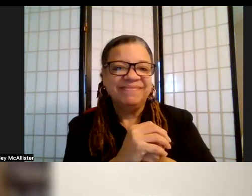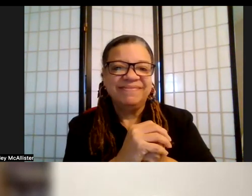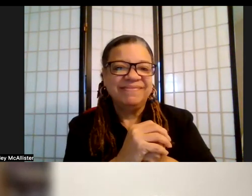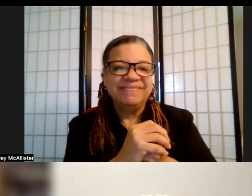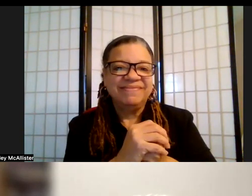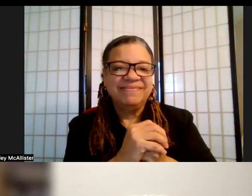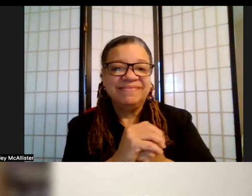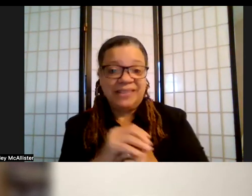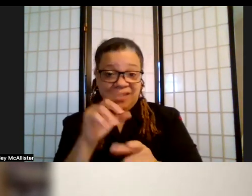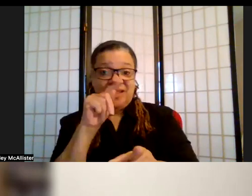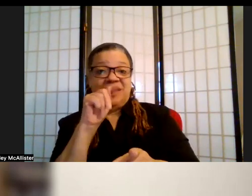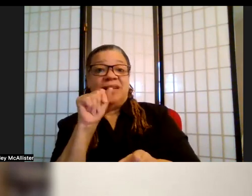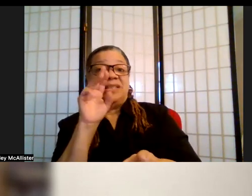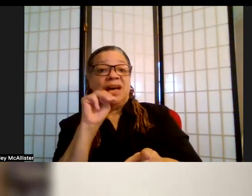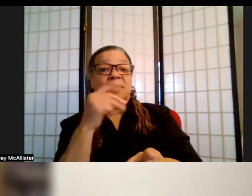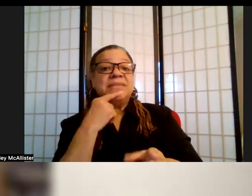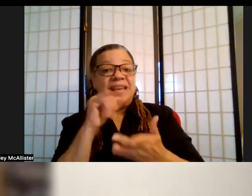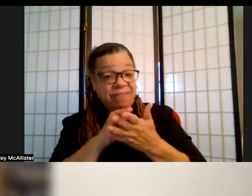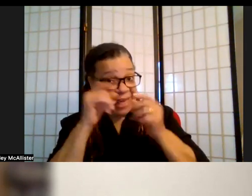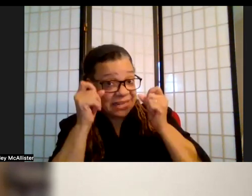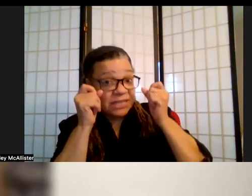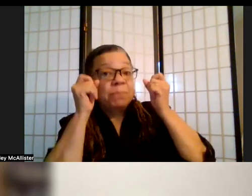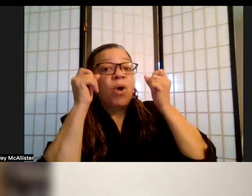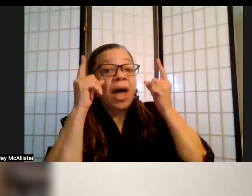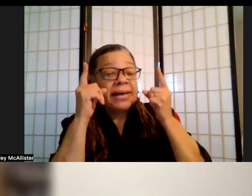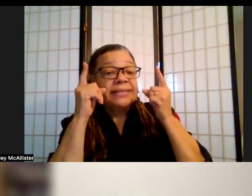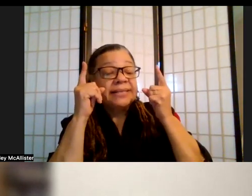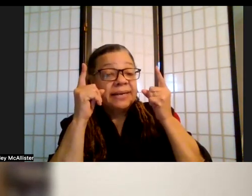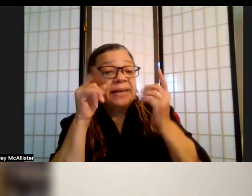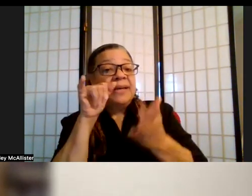So that was surprising, uh, that the the lack of access to